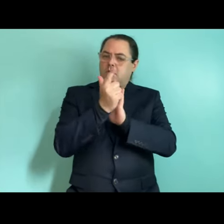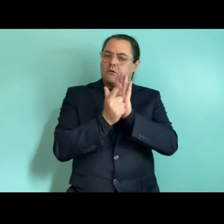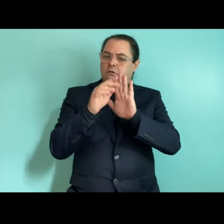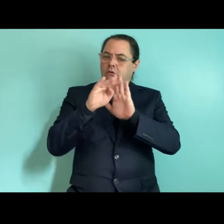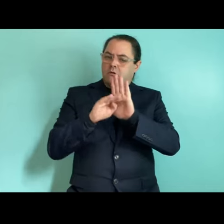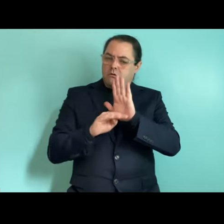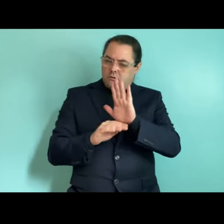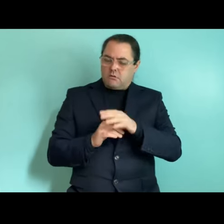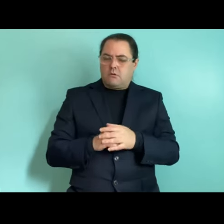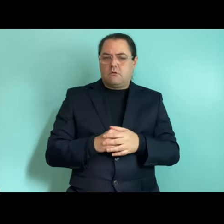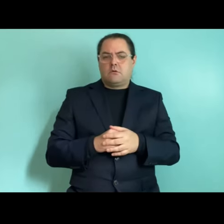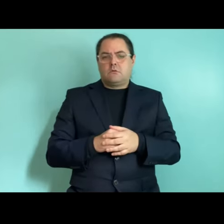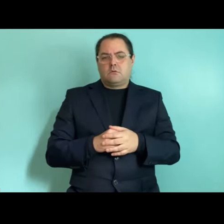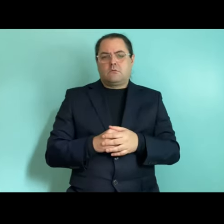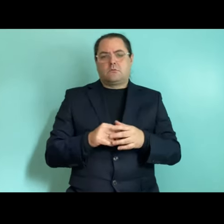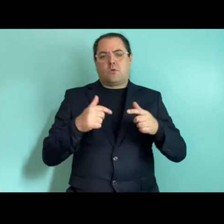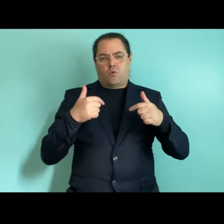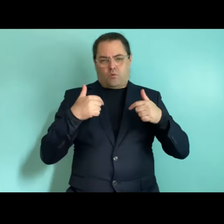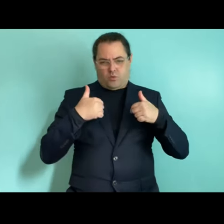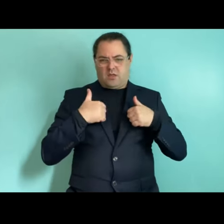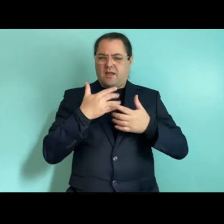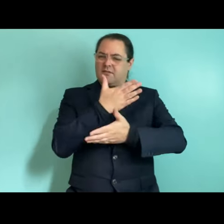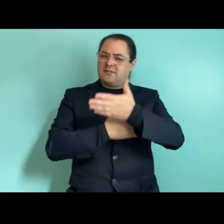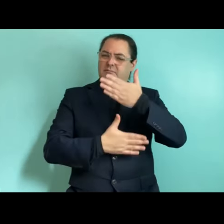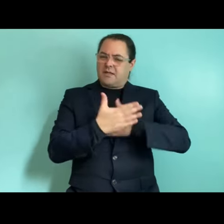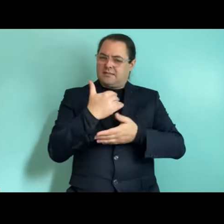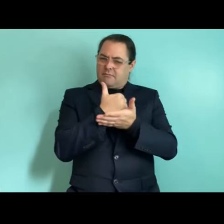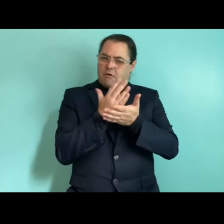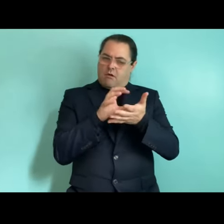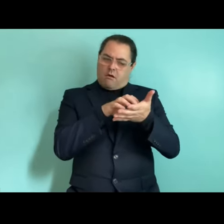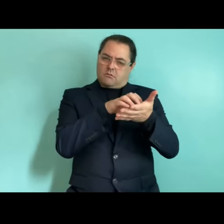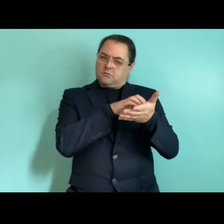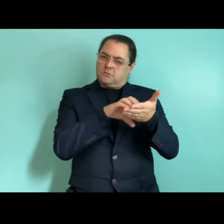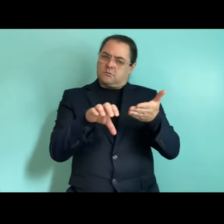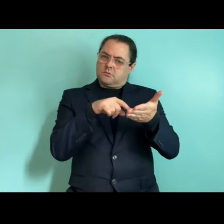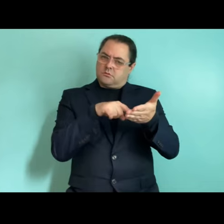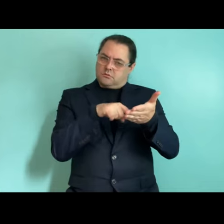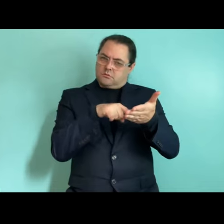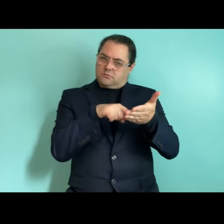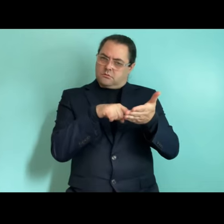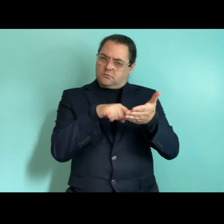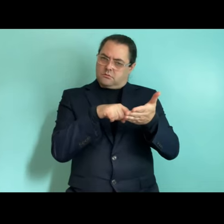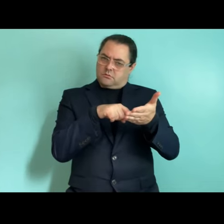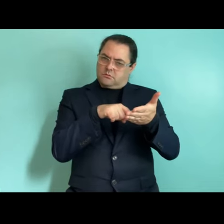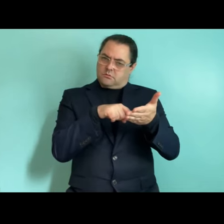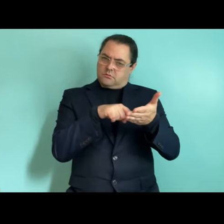patch to those audit. So, current thoughts, opinions, we do not want the audits, focusing